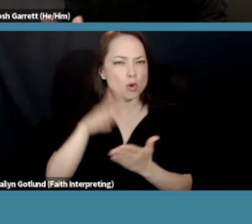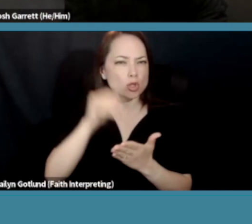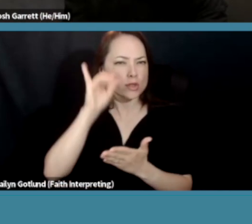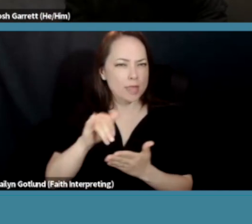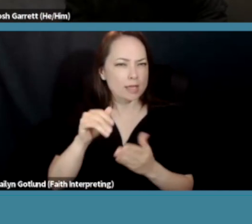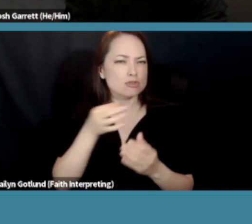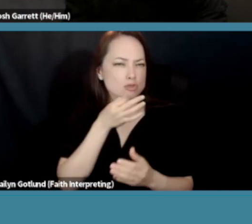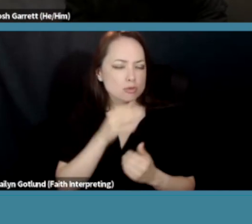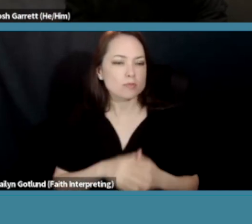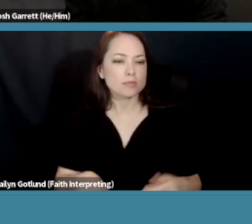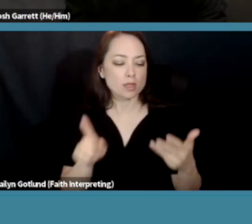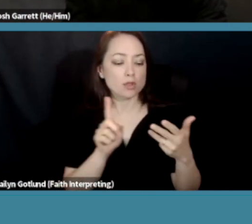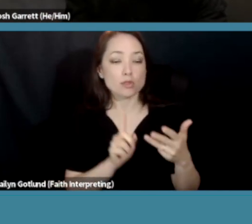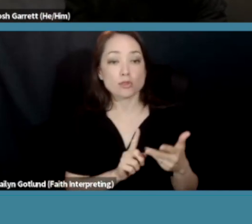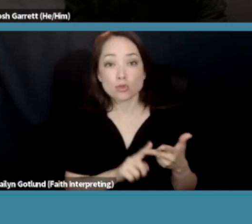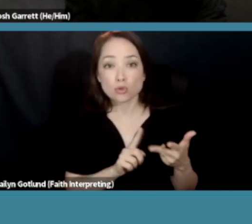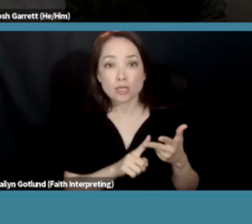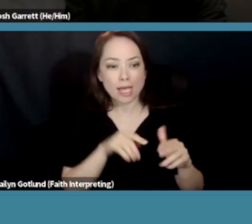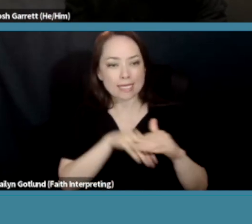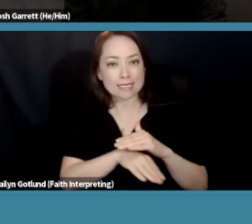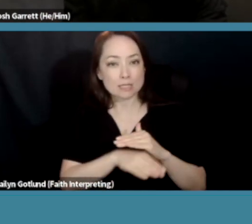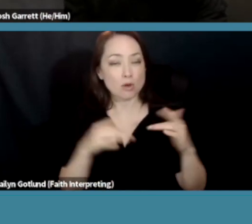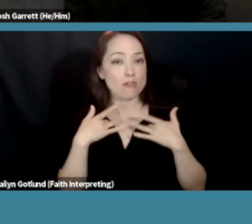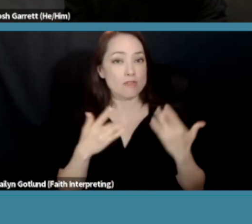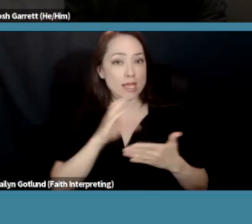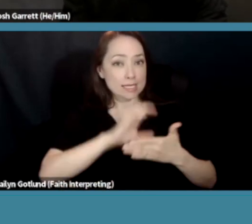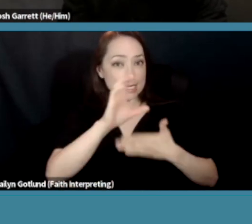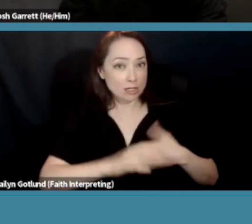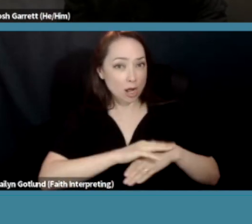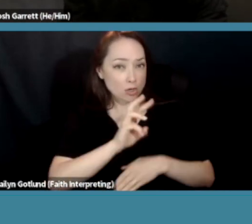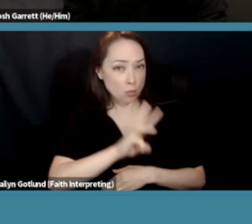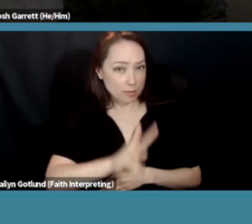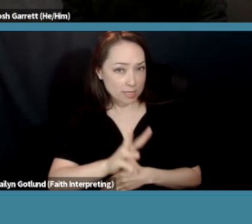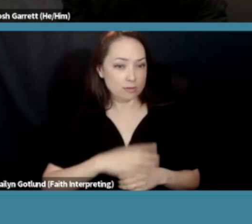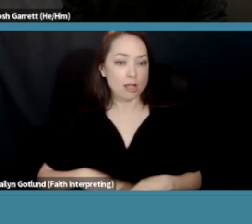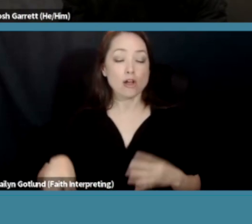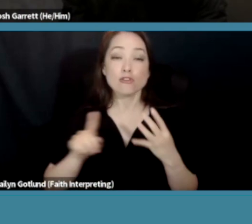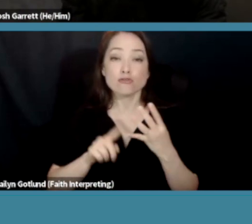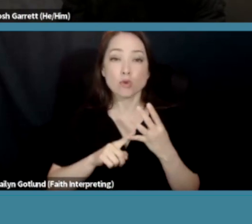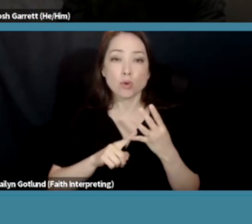Three, an accessible event calendar on our website. And four, a growing statewide network.